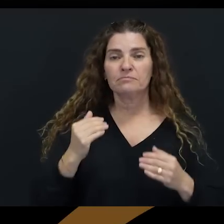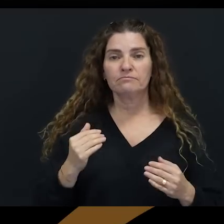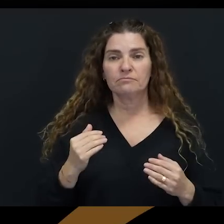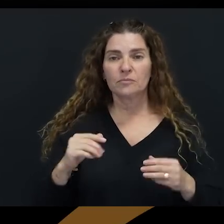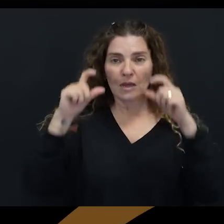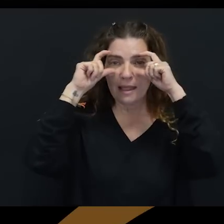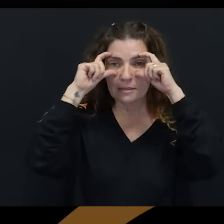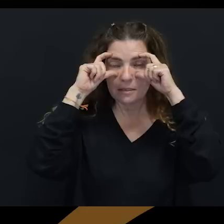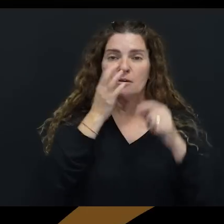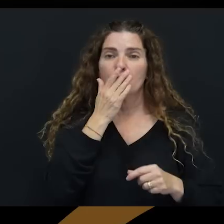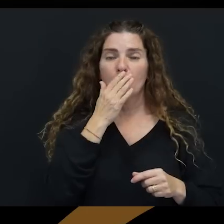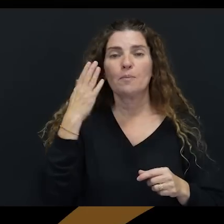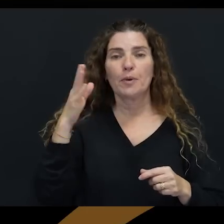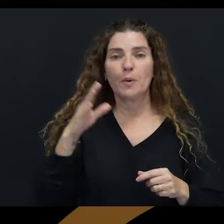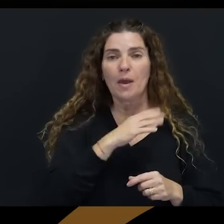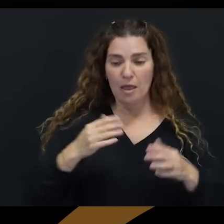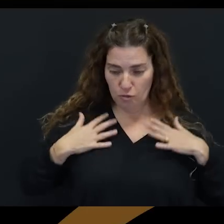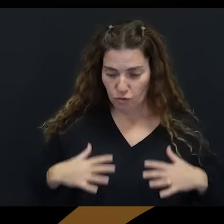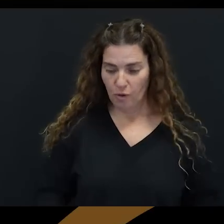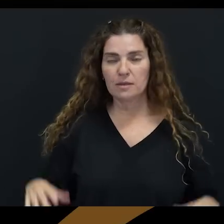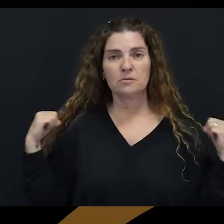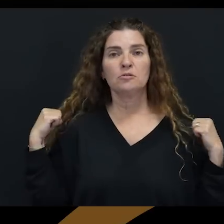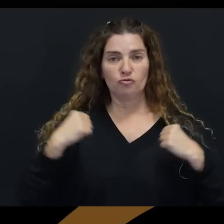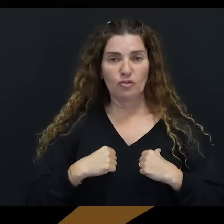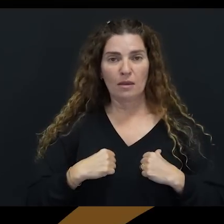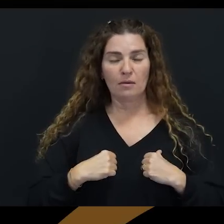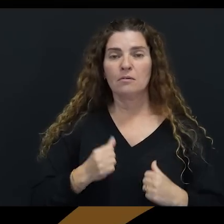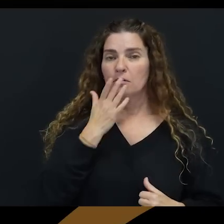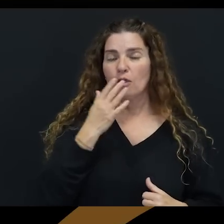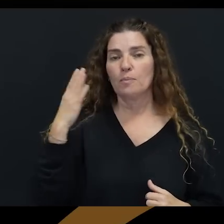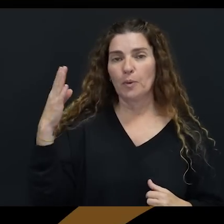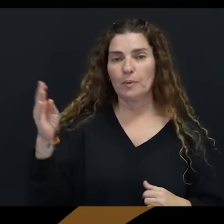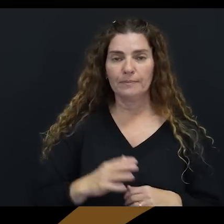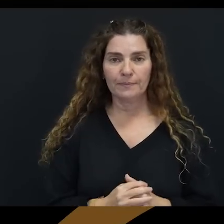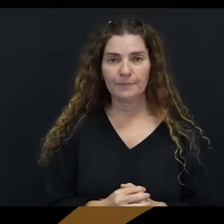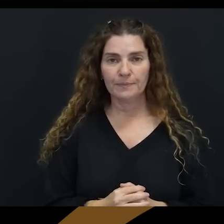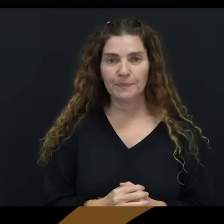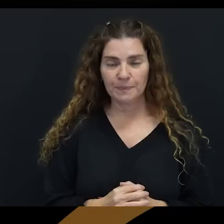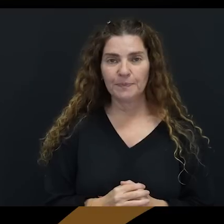I'm wearing blue glasses and I have a blue dress and jacket.